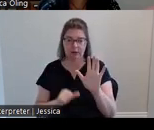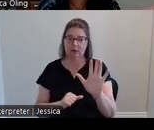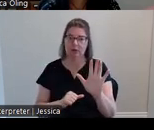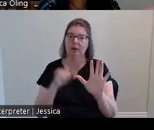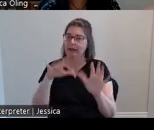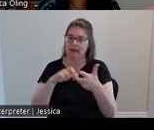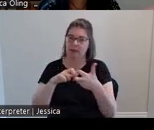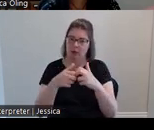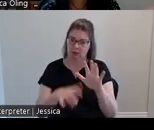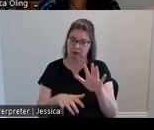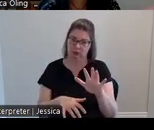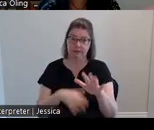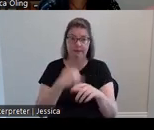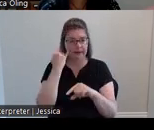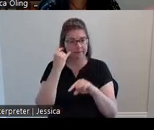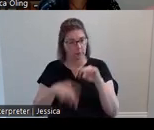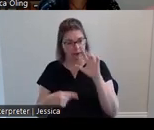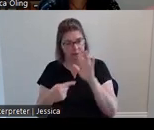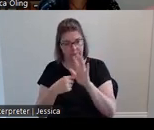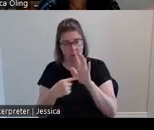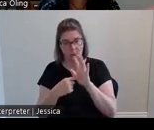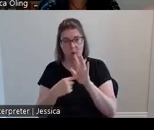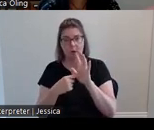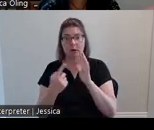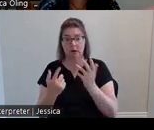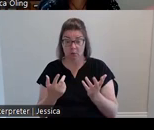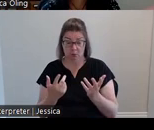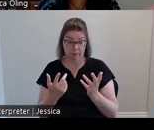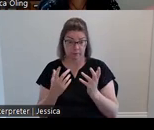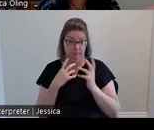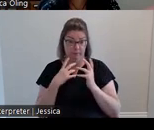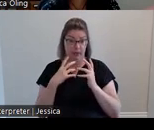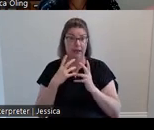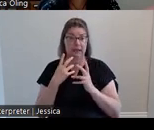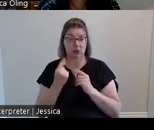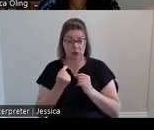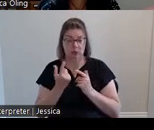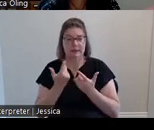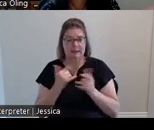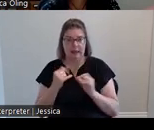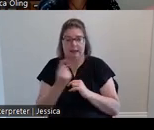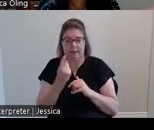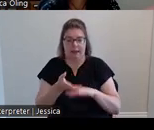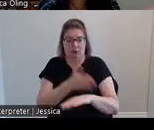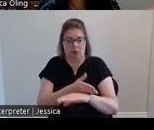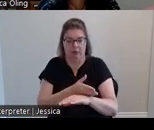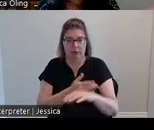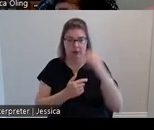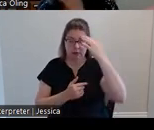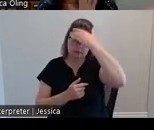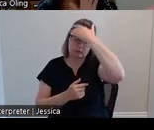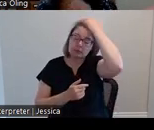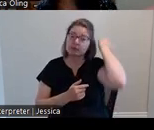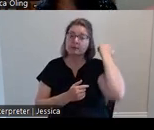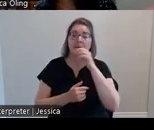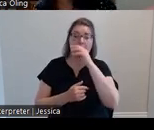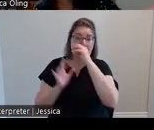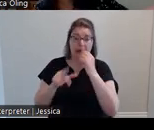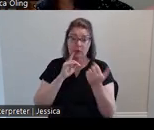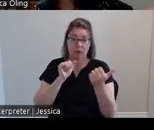If you can't afford that realistically right now, take some steps forward. And that's why I think we tried to make it really approachable to do some testing.